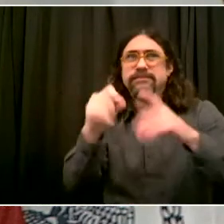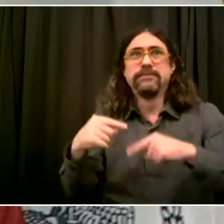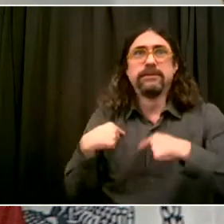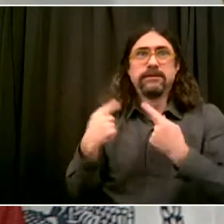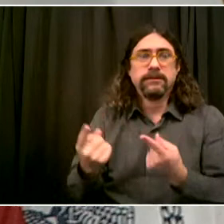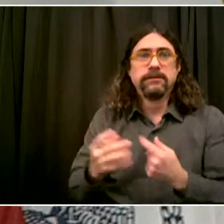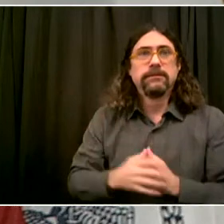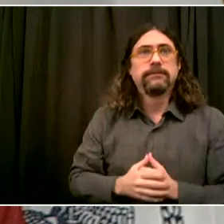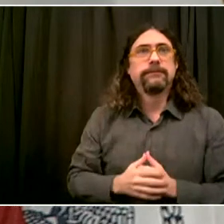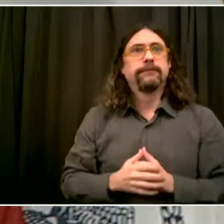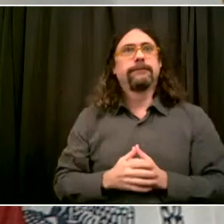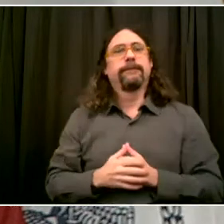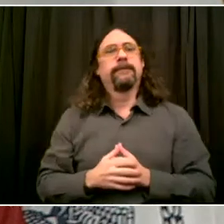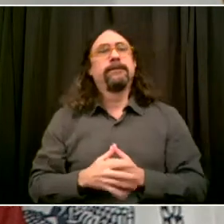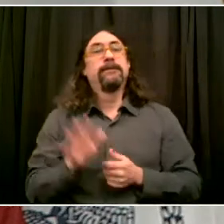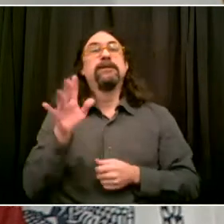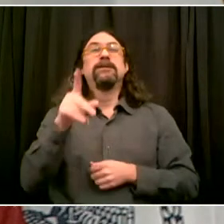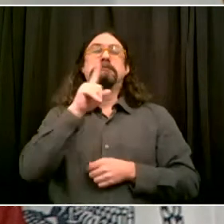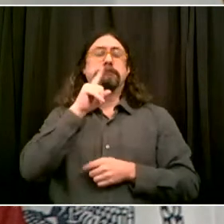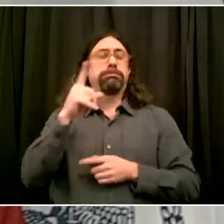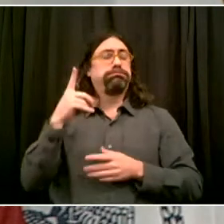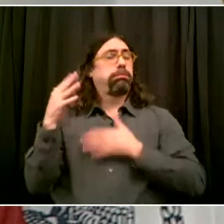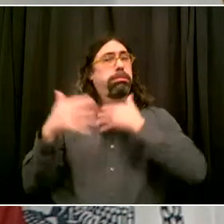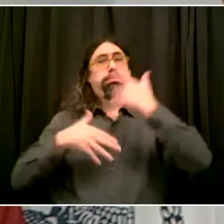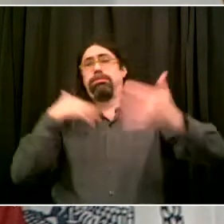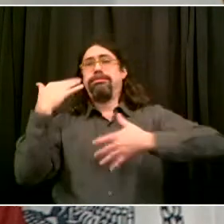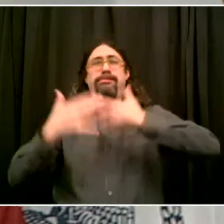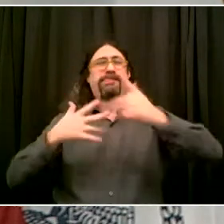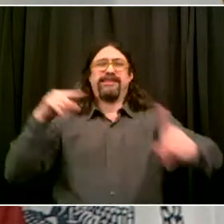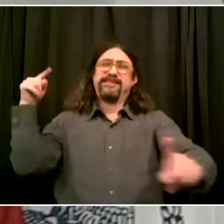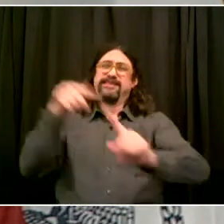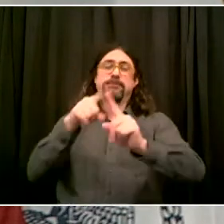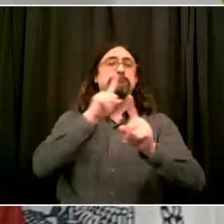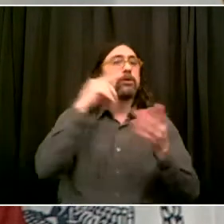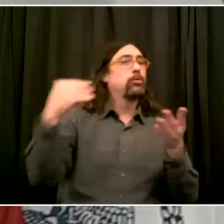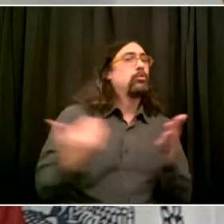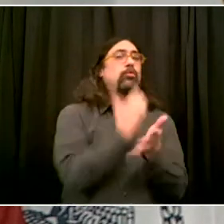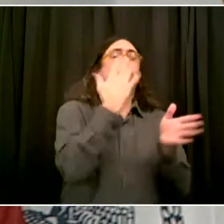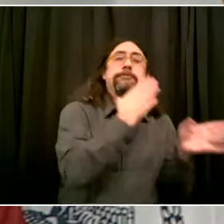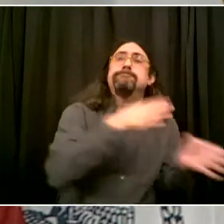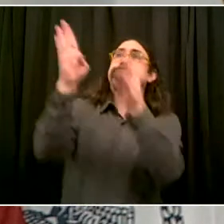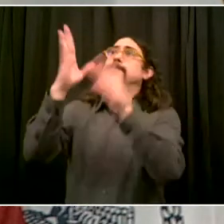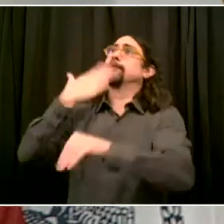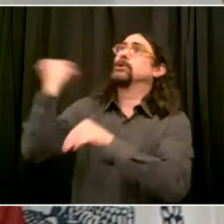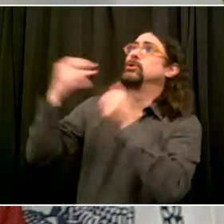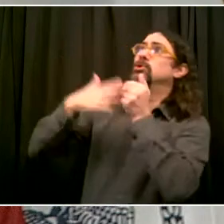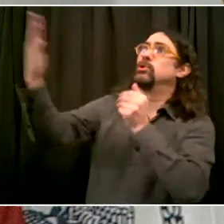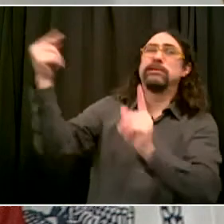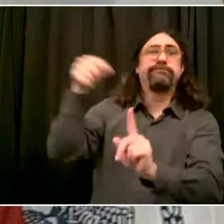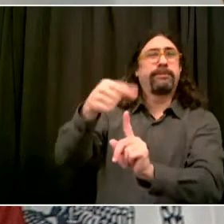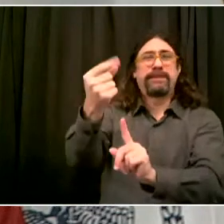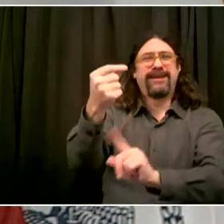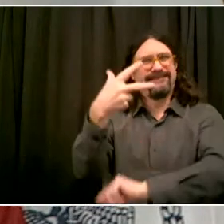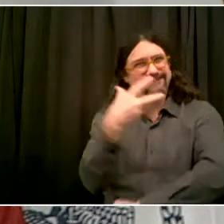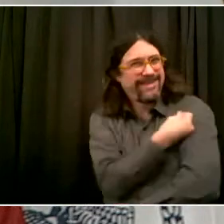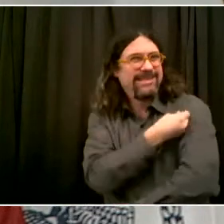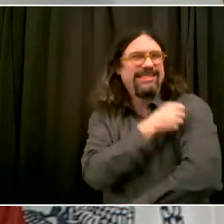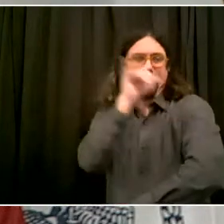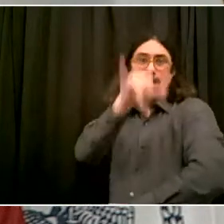THE GAME CHANGER, THE ONLY GAME CHANGER IS THE VACCINE. ALL ABOUT THE GETTING THE SUPPLY AND GETTING IT TO PEOPLE